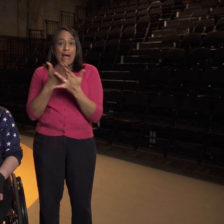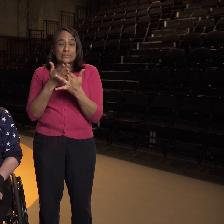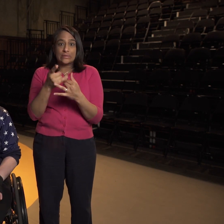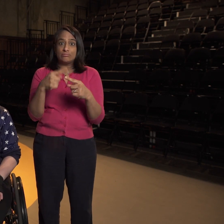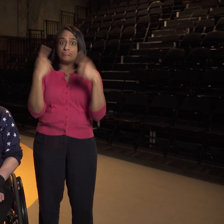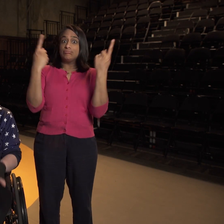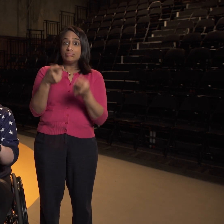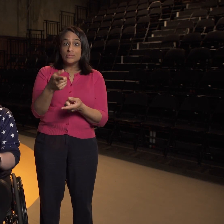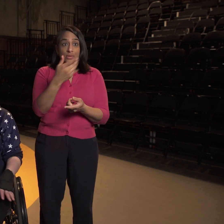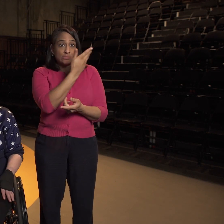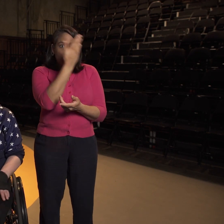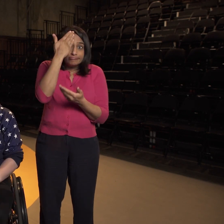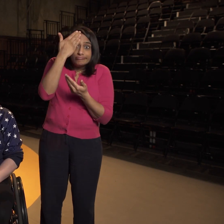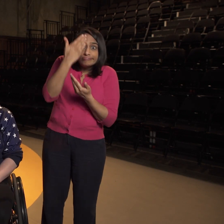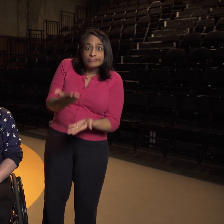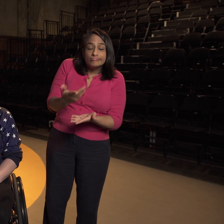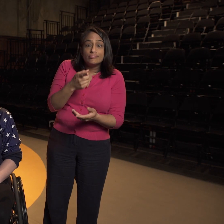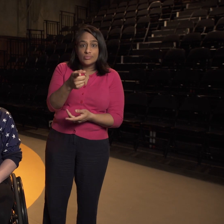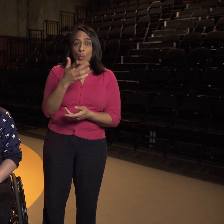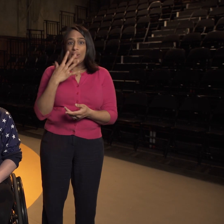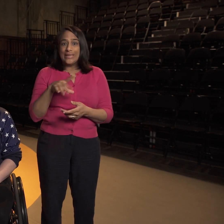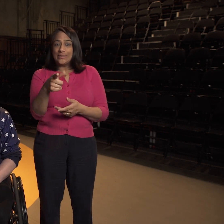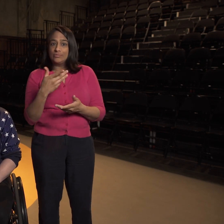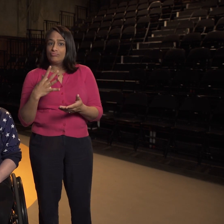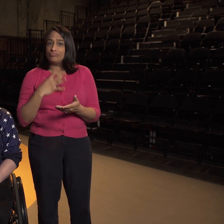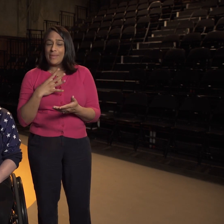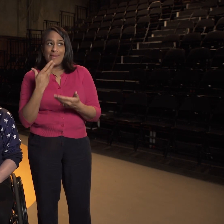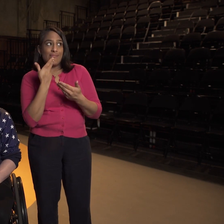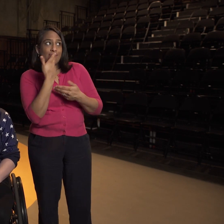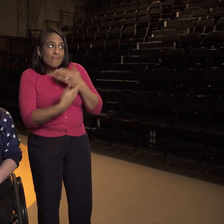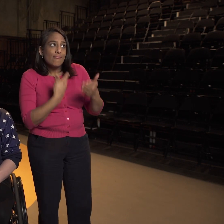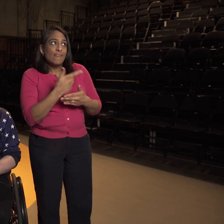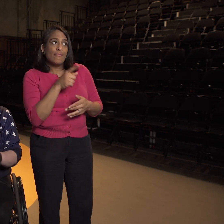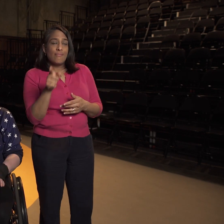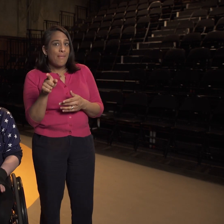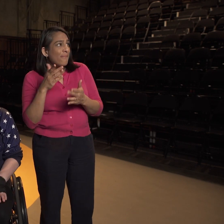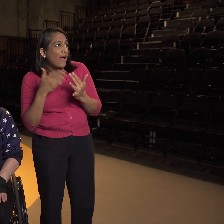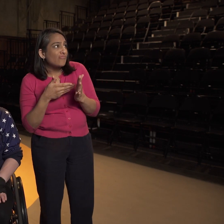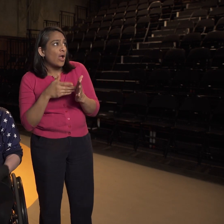familiar with your specific medical condition, disability or access requirements. biscuit